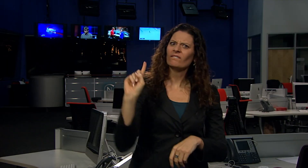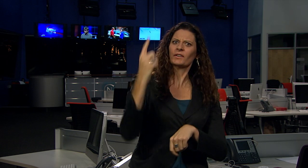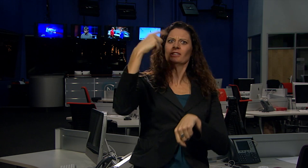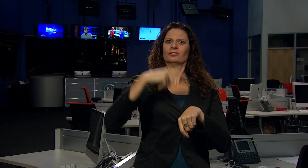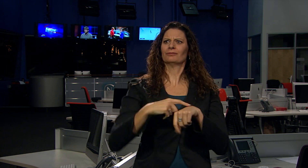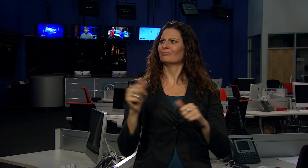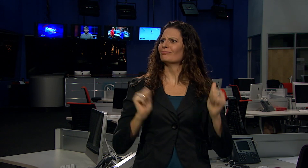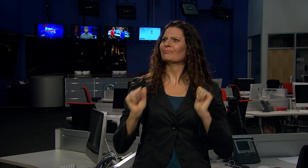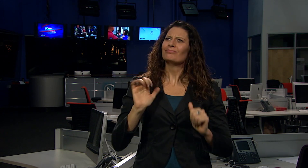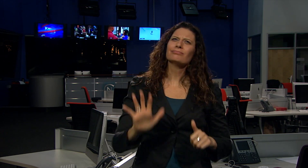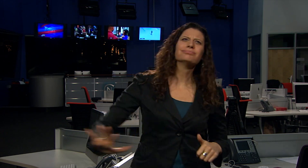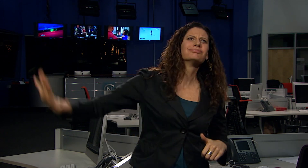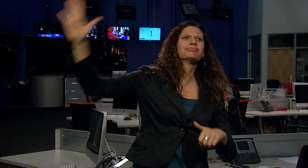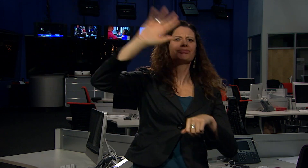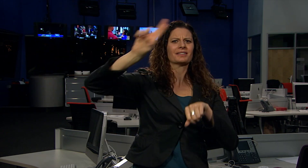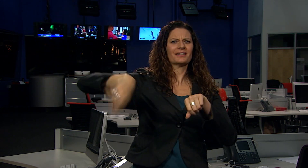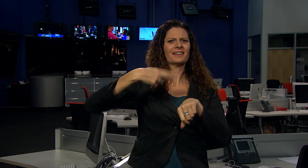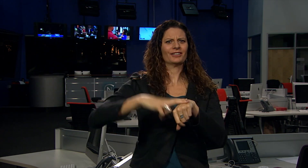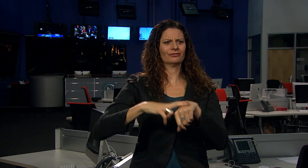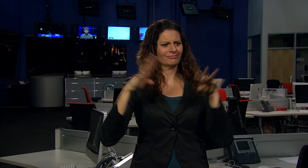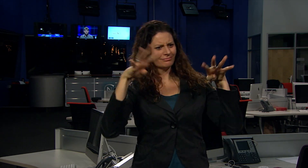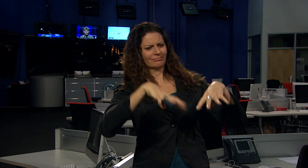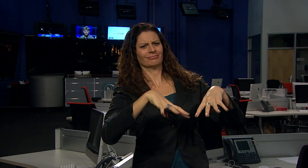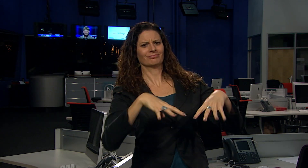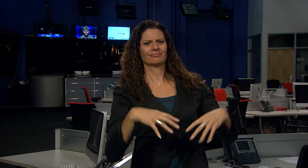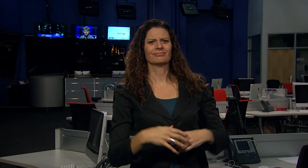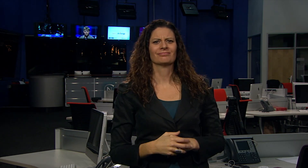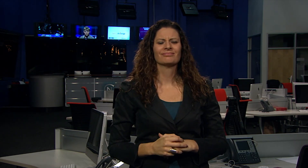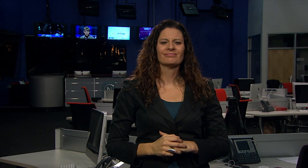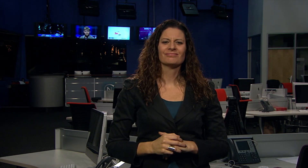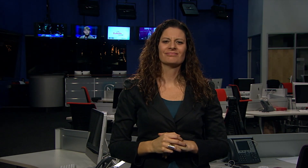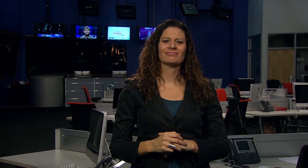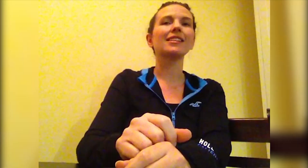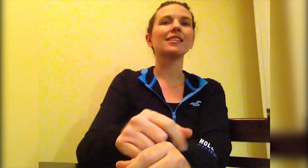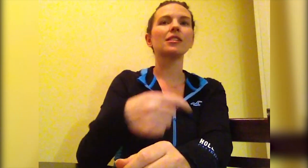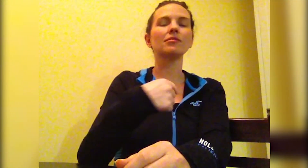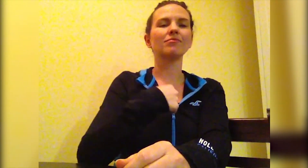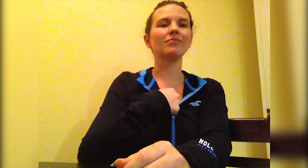THIS WAS ZION'S FIRST TIME PERFORMING FOR A NATIONAL EVENT.